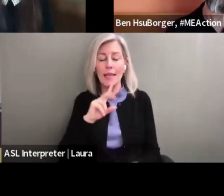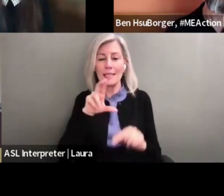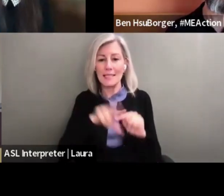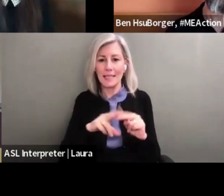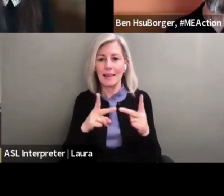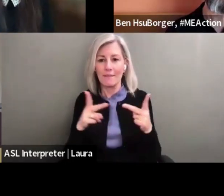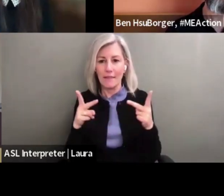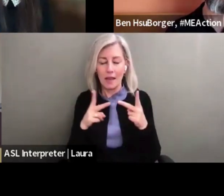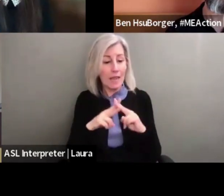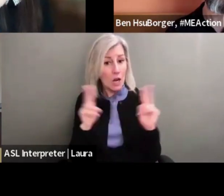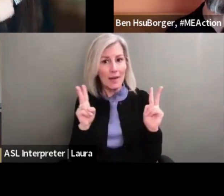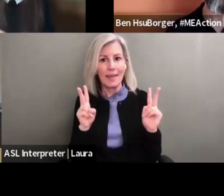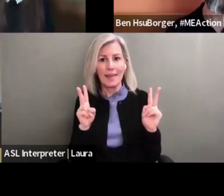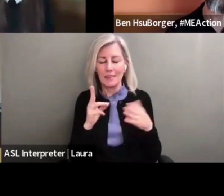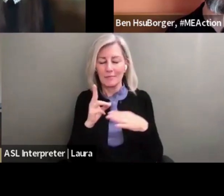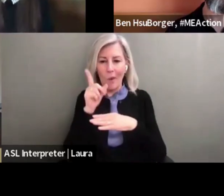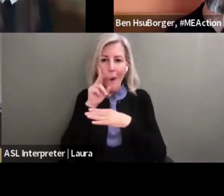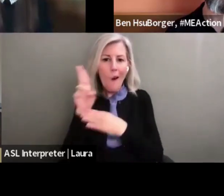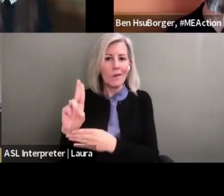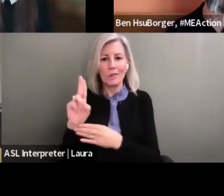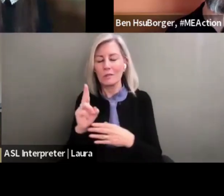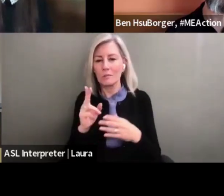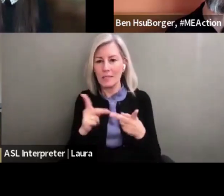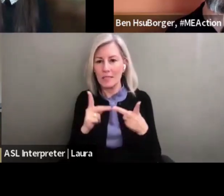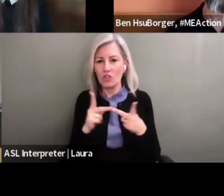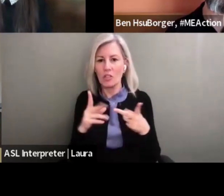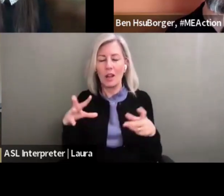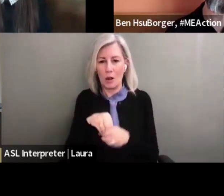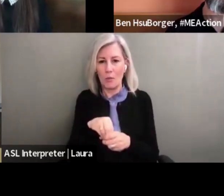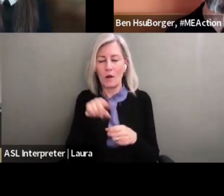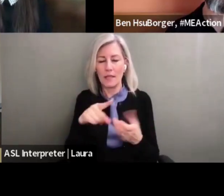70% of our members are people with about mental disabilities or immediate family members